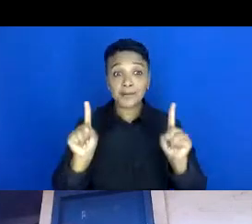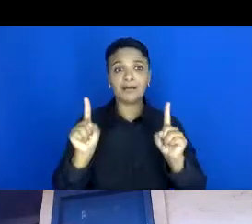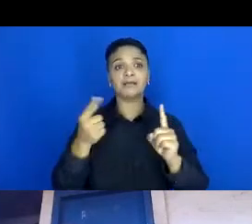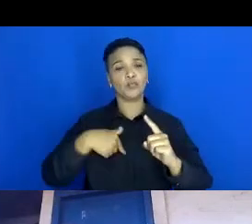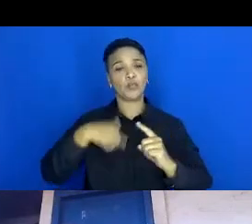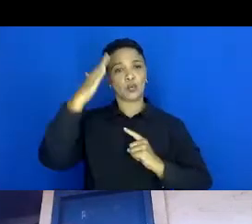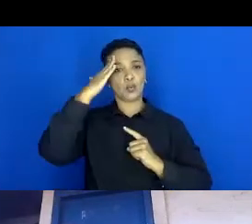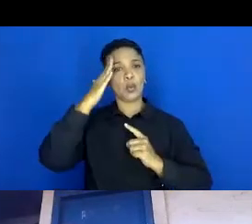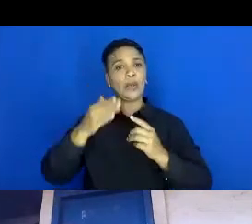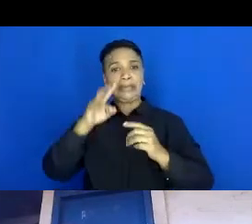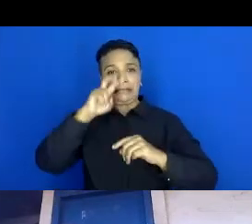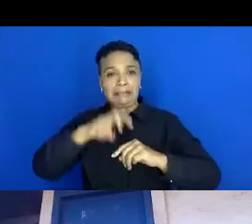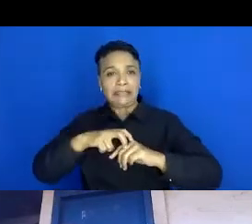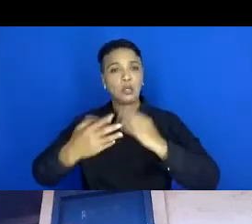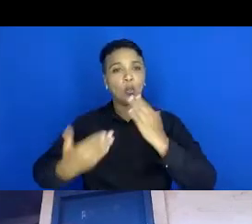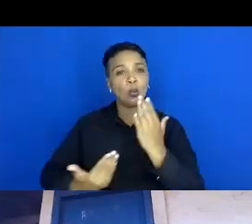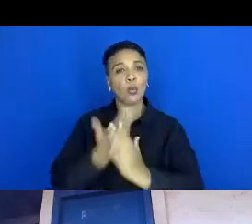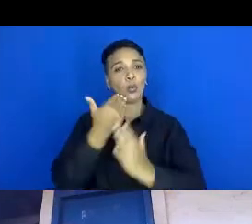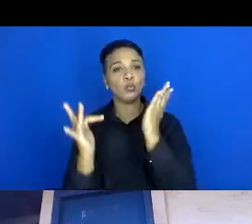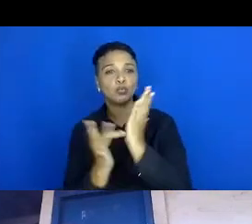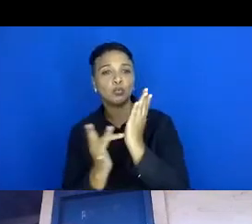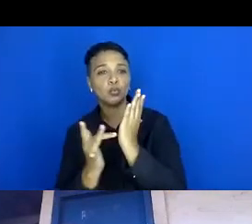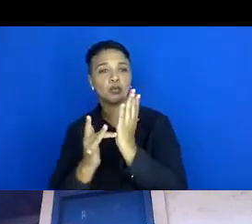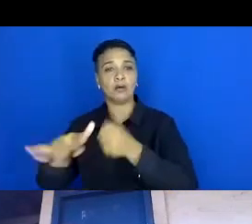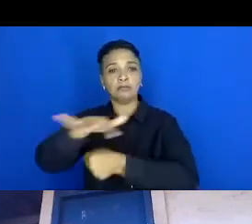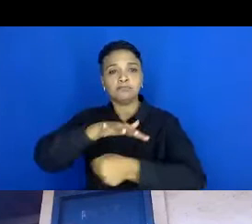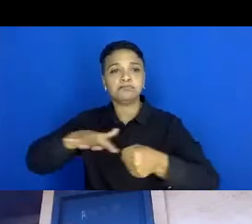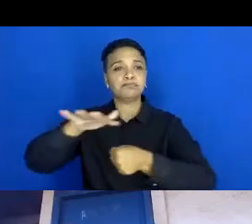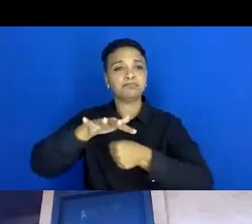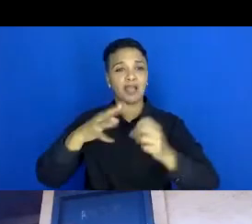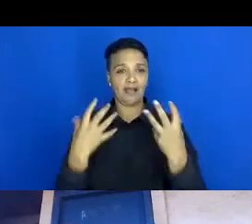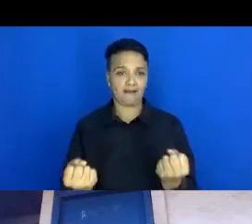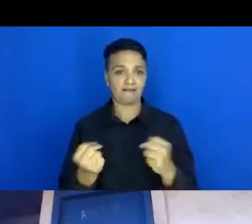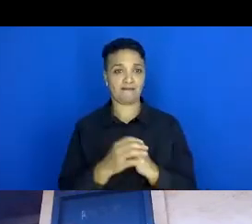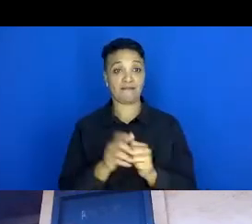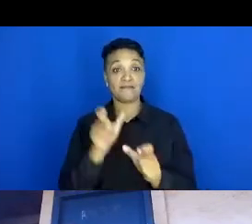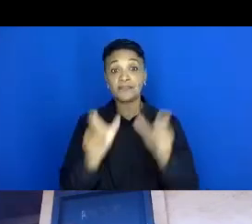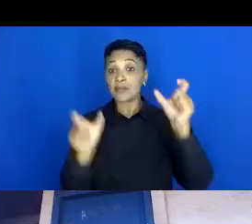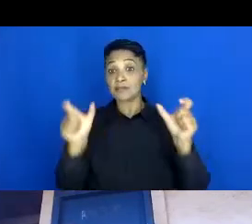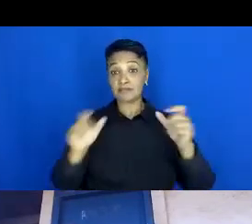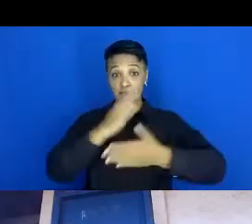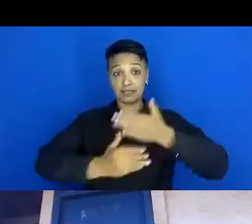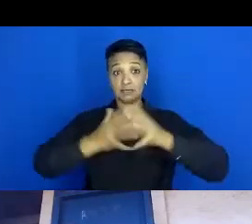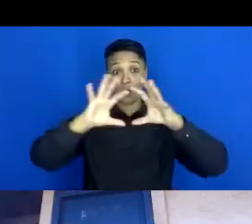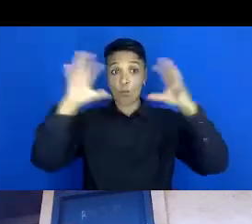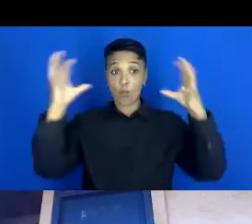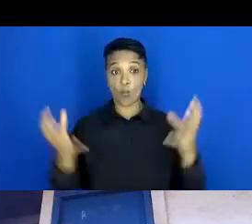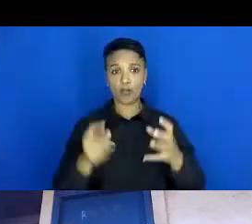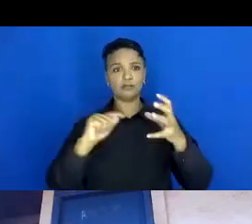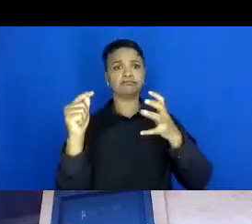there are sorry thousands of virtual platforms for learning were recent we were reasonable